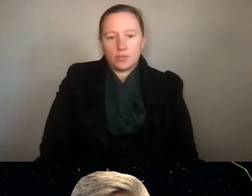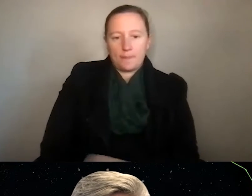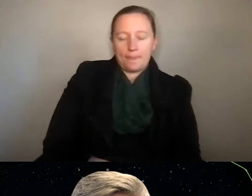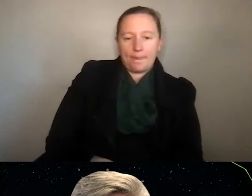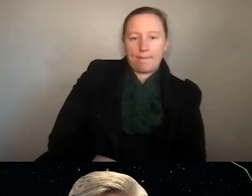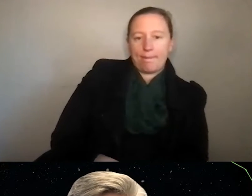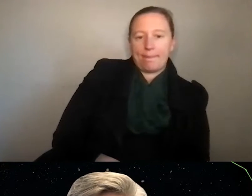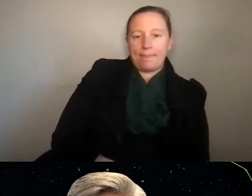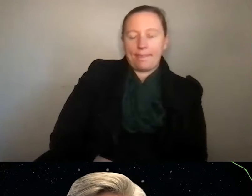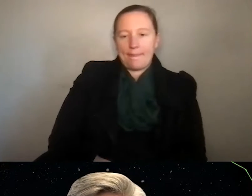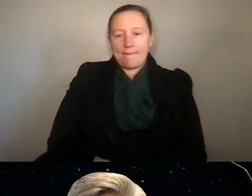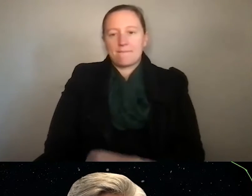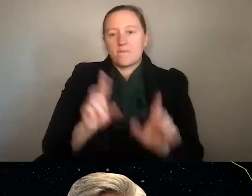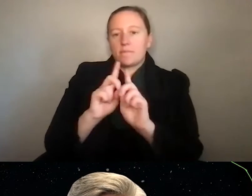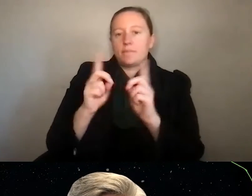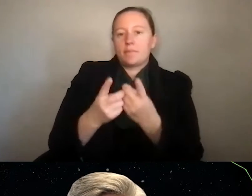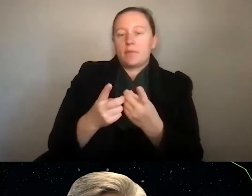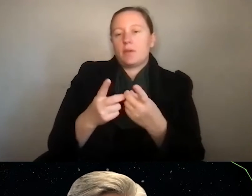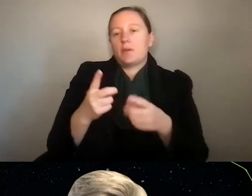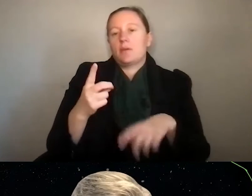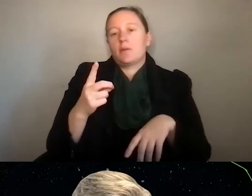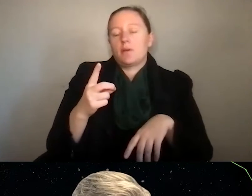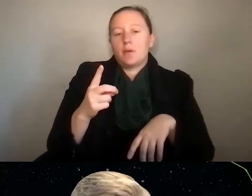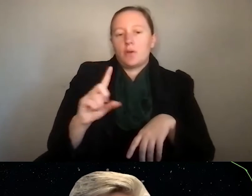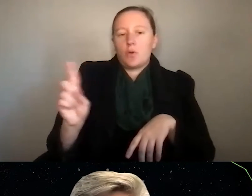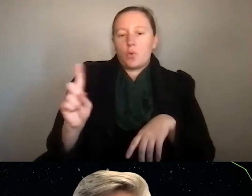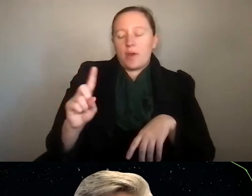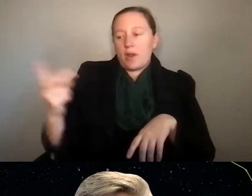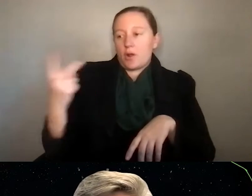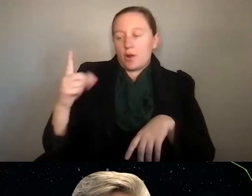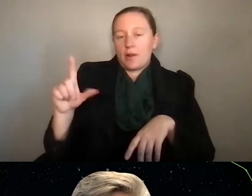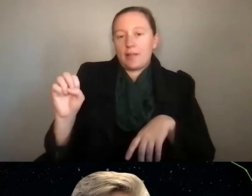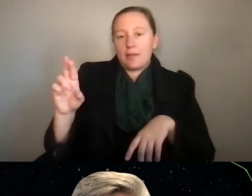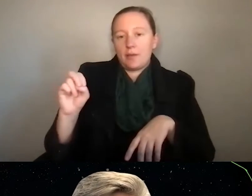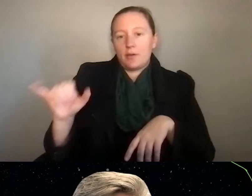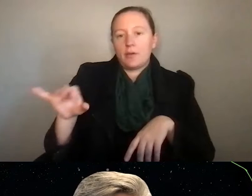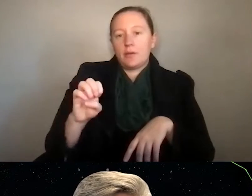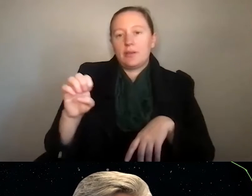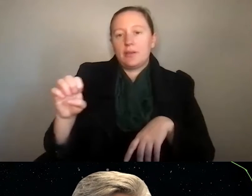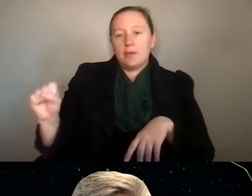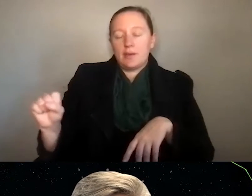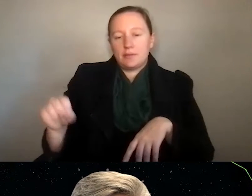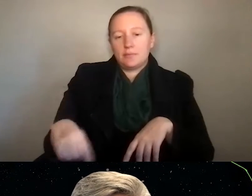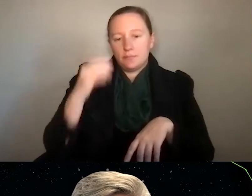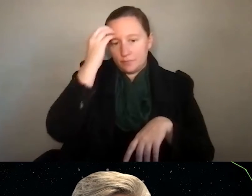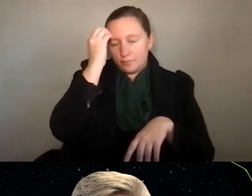Elsa Gonzalez: We show where Roy and I are the EES, excellent for equity in STEM.